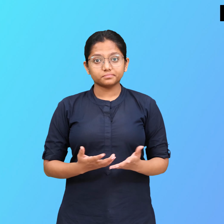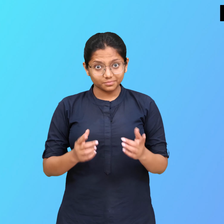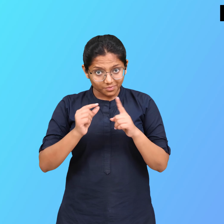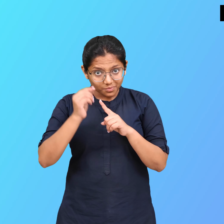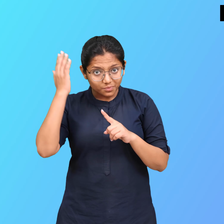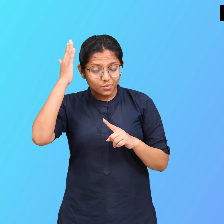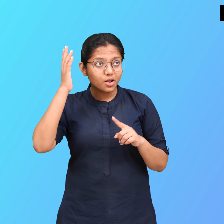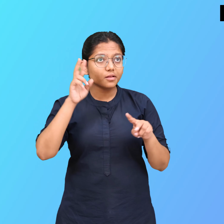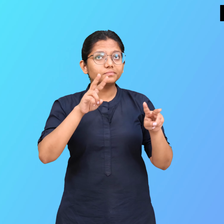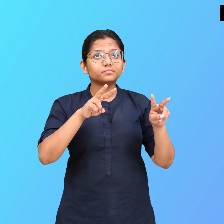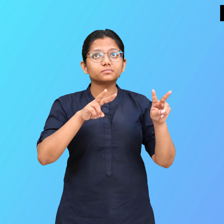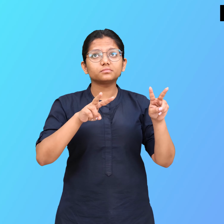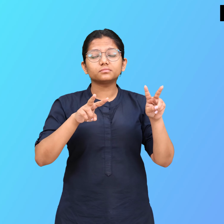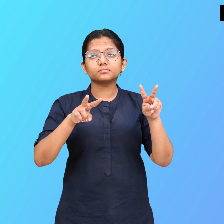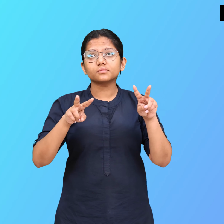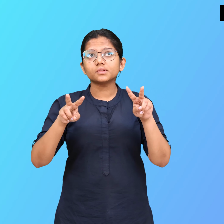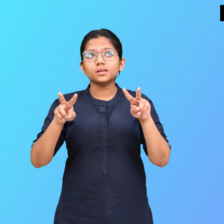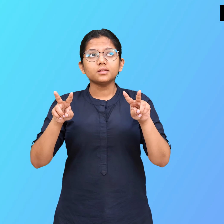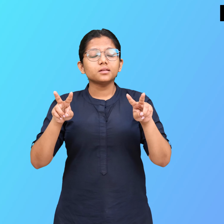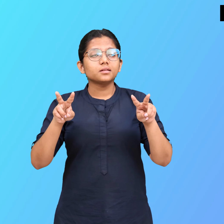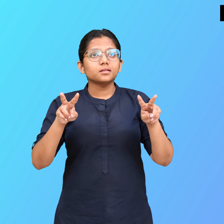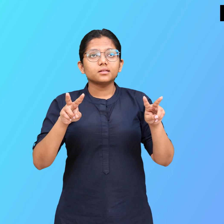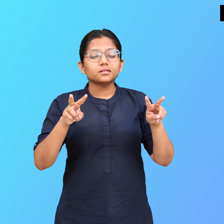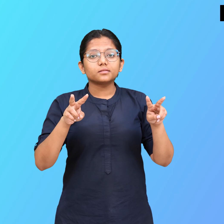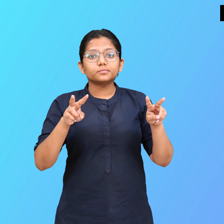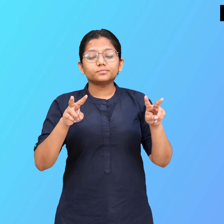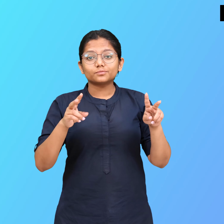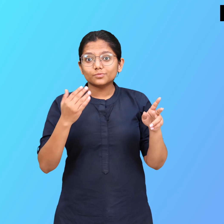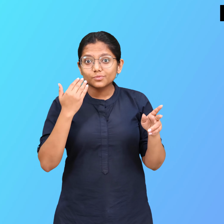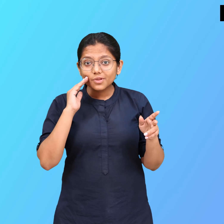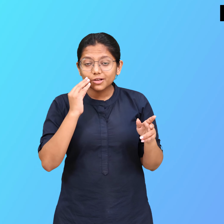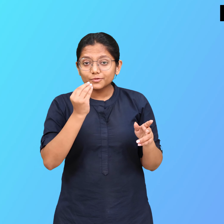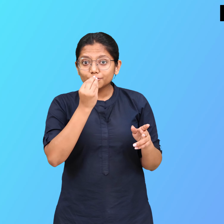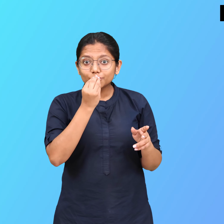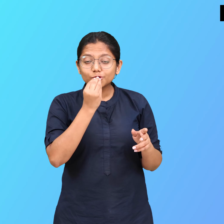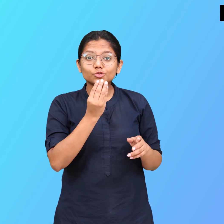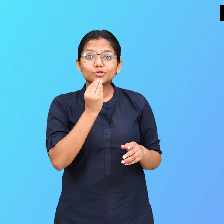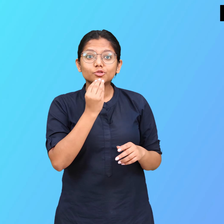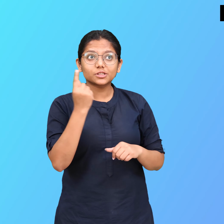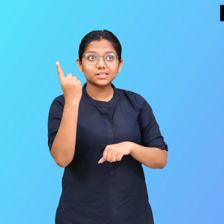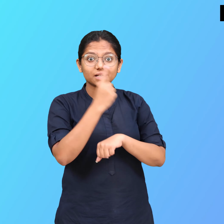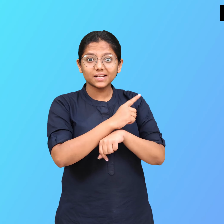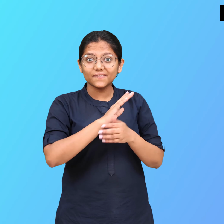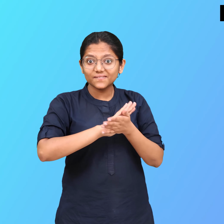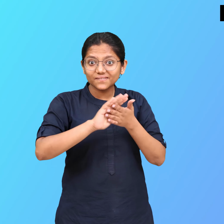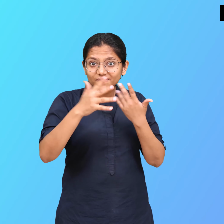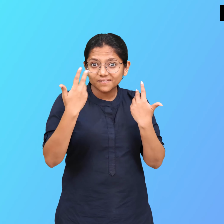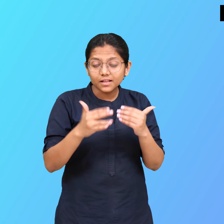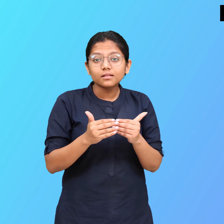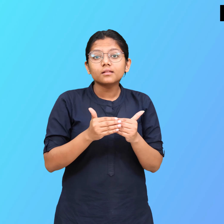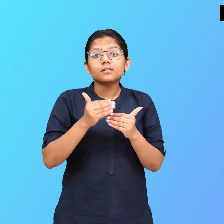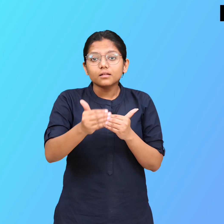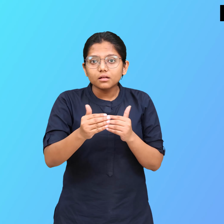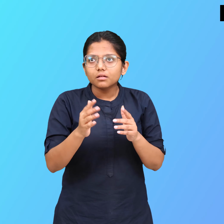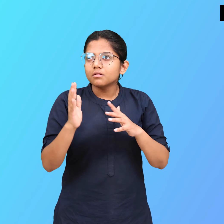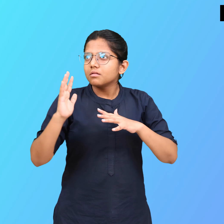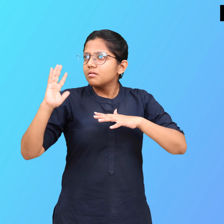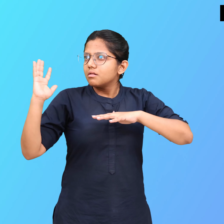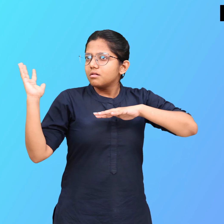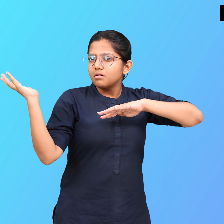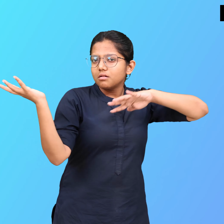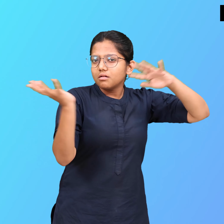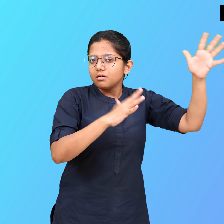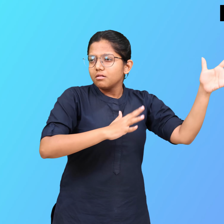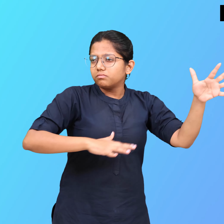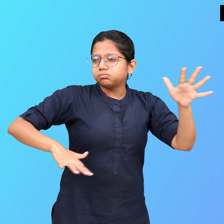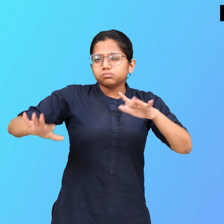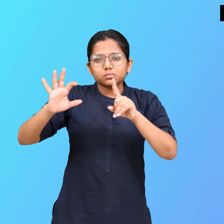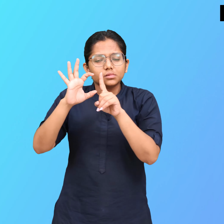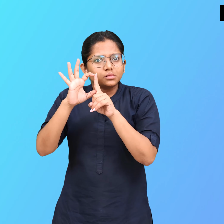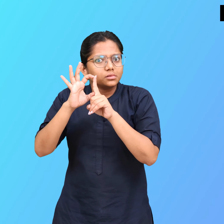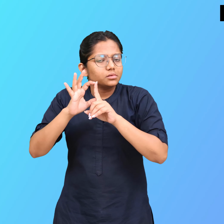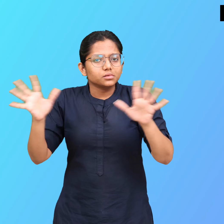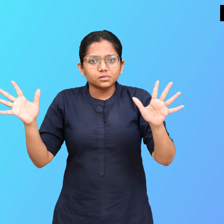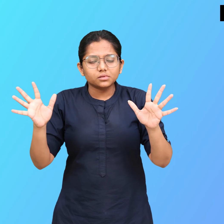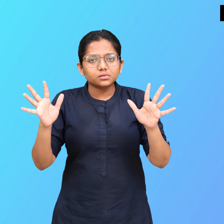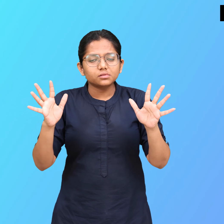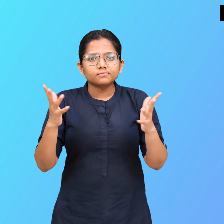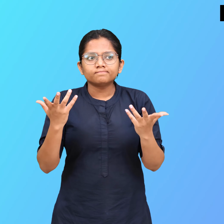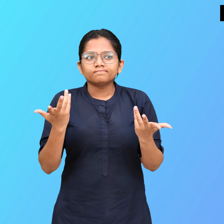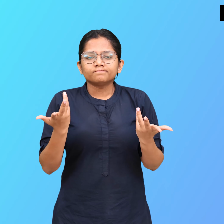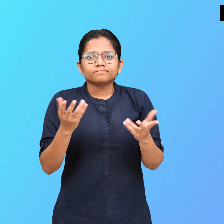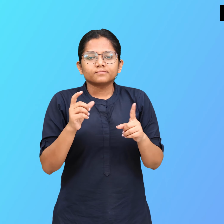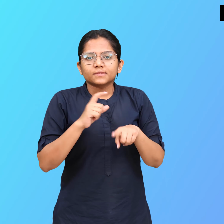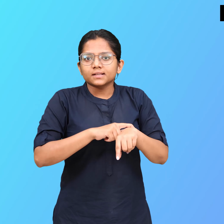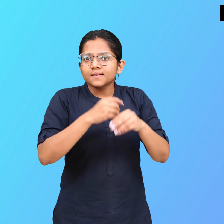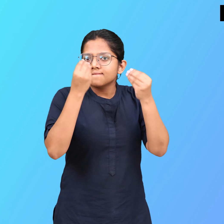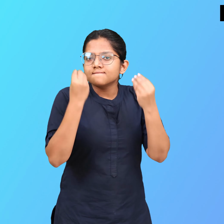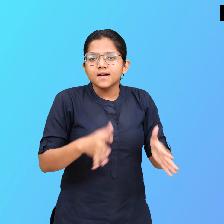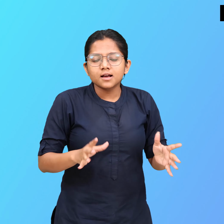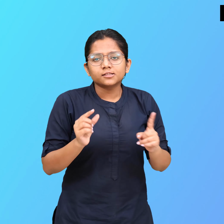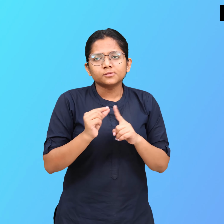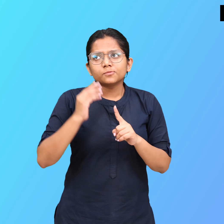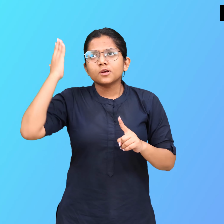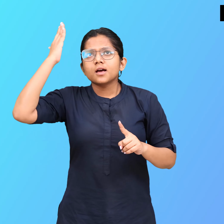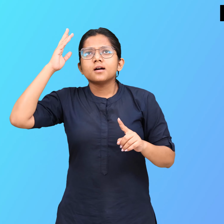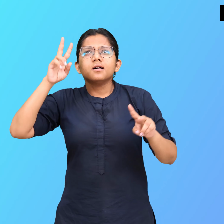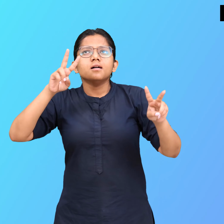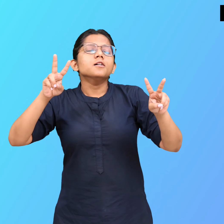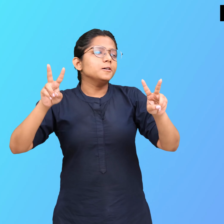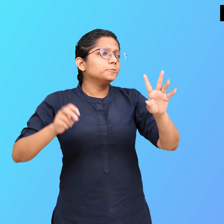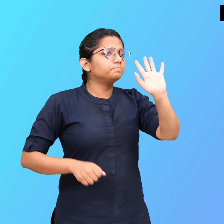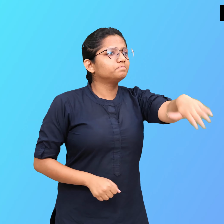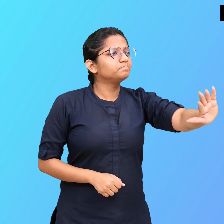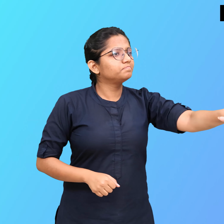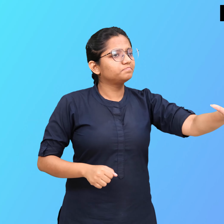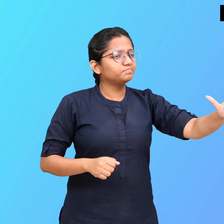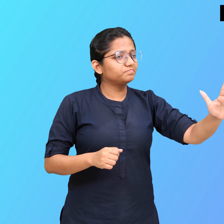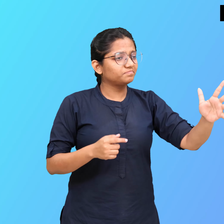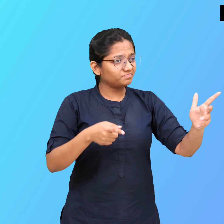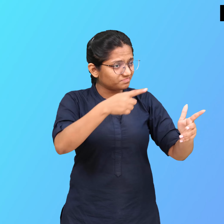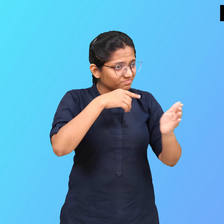We had lost much time, and it was now dangerous to sail, because it was already after the Jewish day of fasting. So Paul warned them,